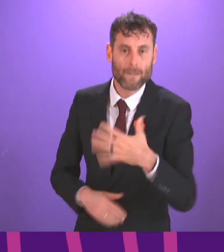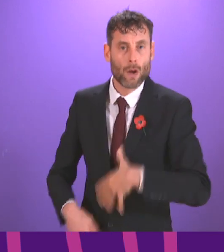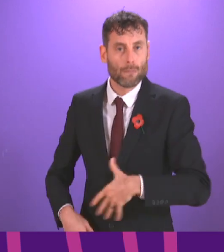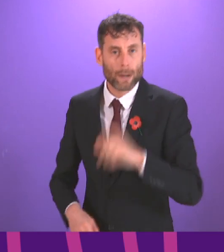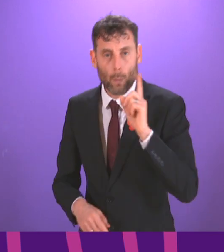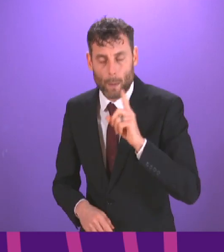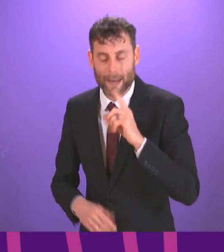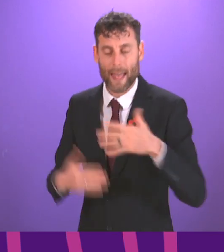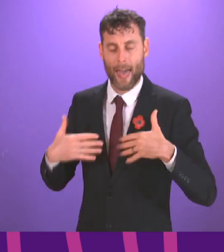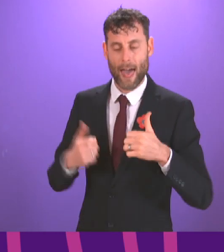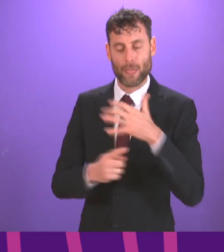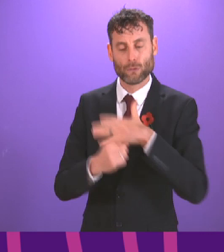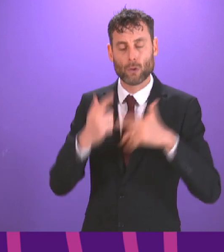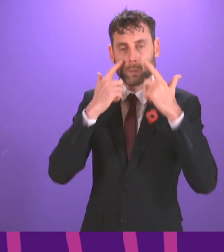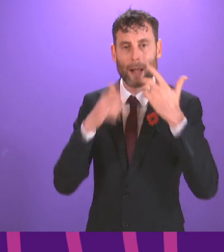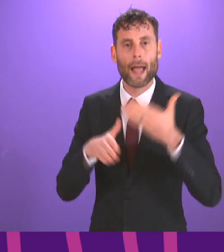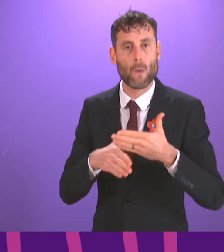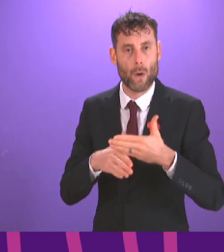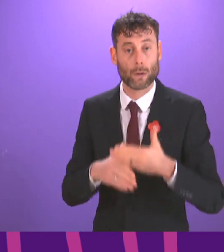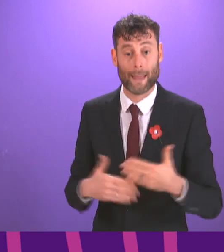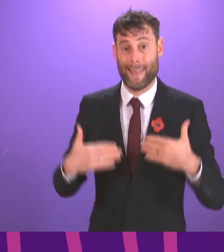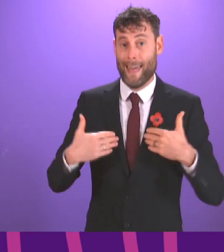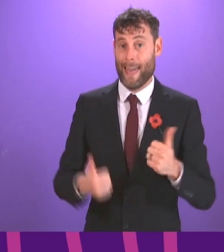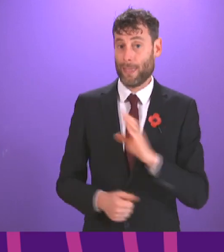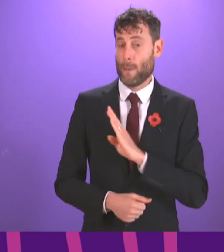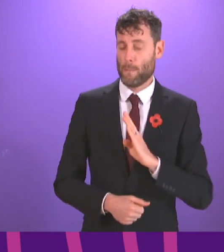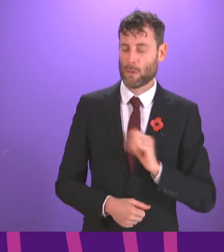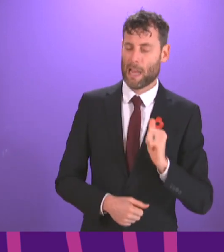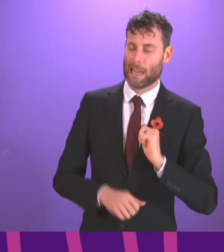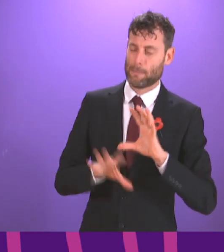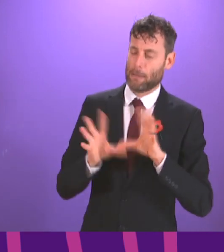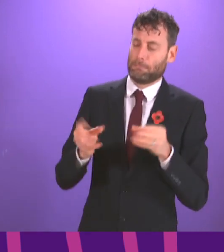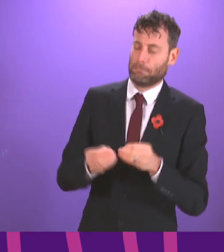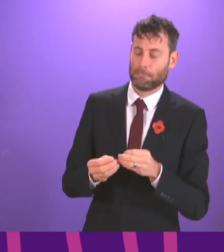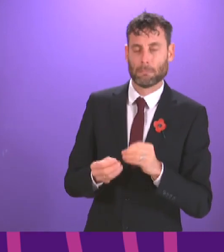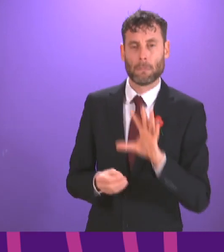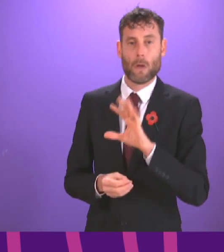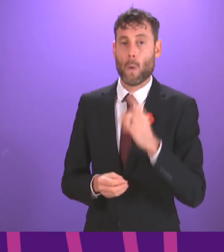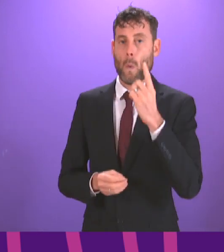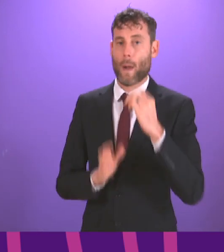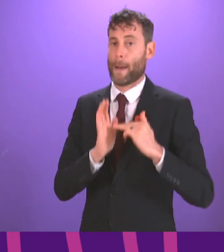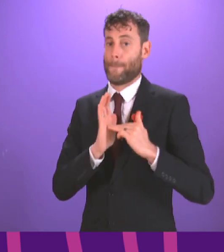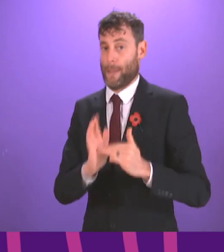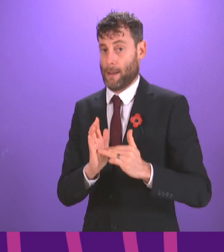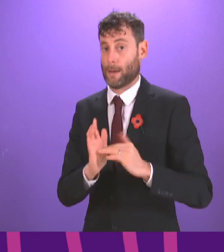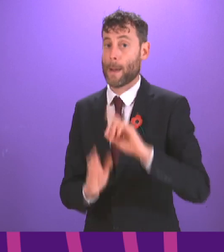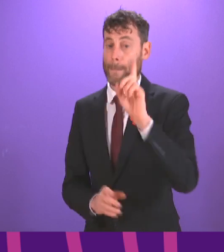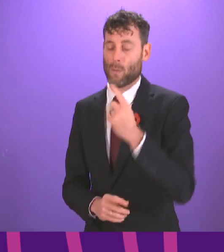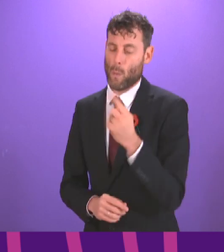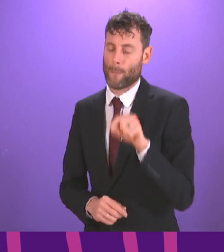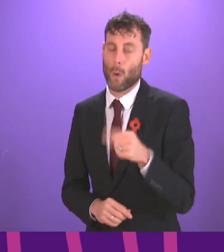and social care workers. Health boards have estimated that almost 1.1 million people will